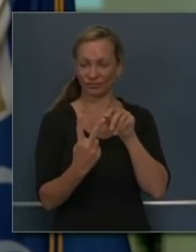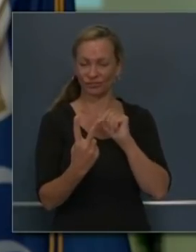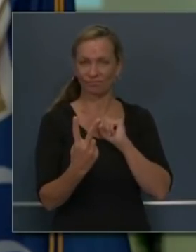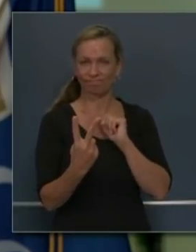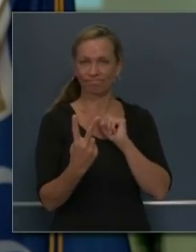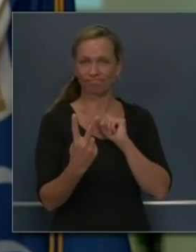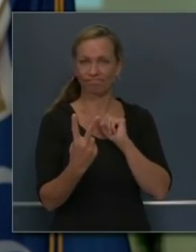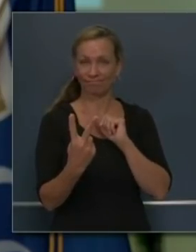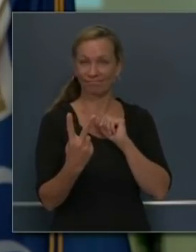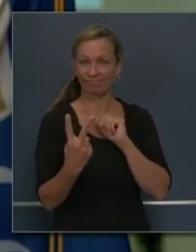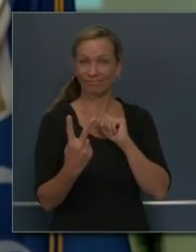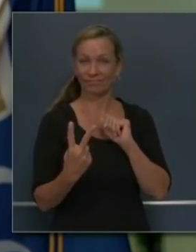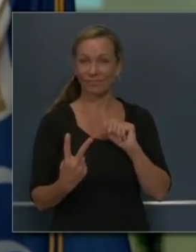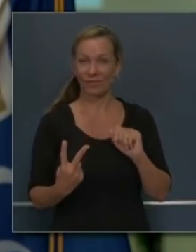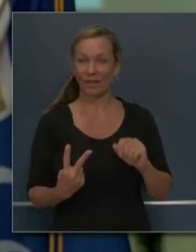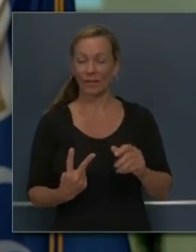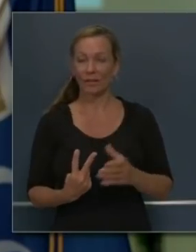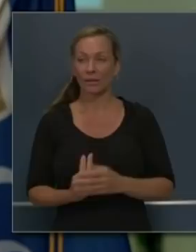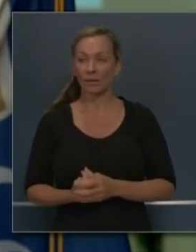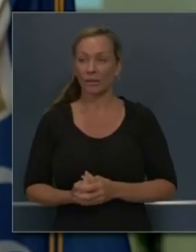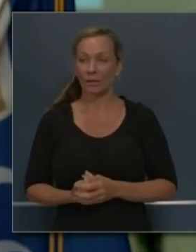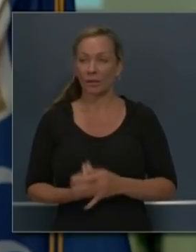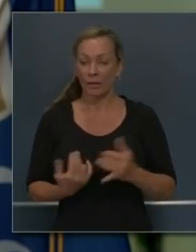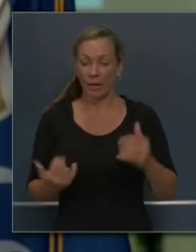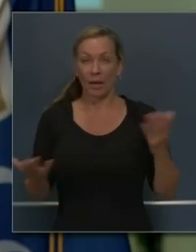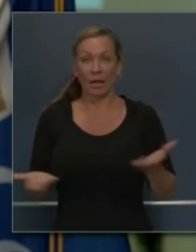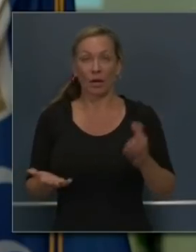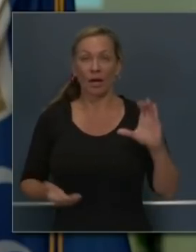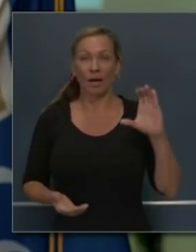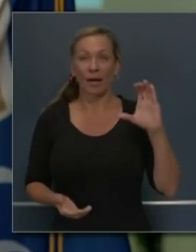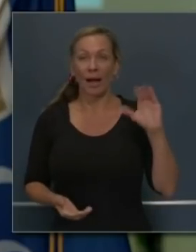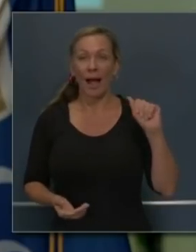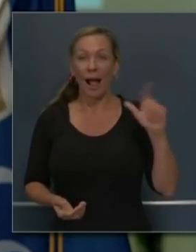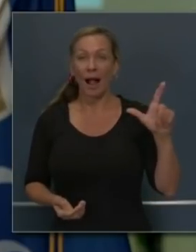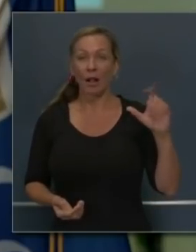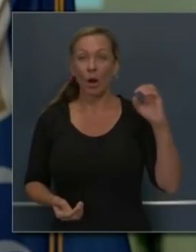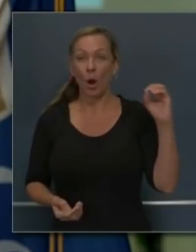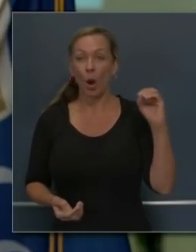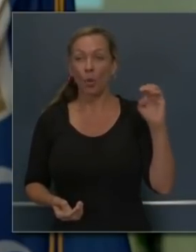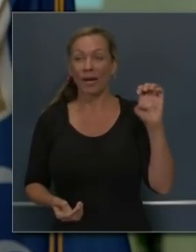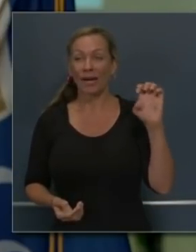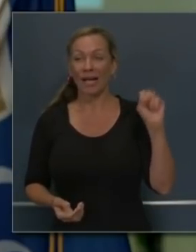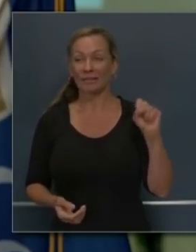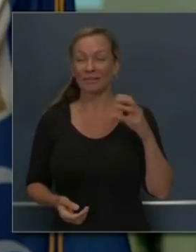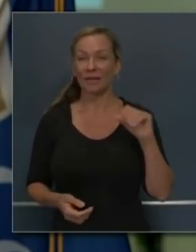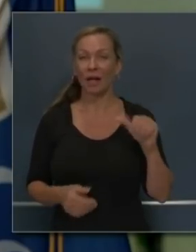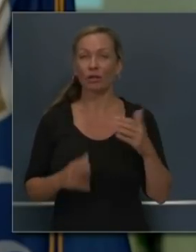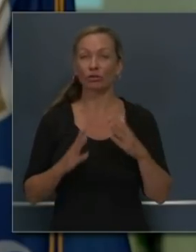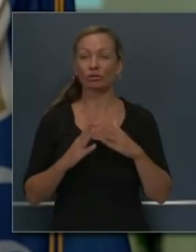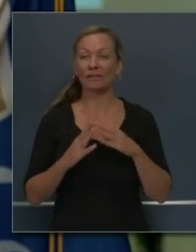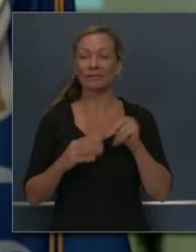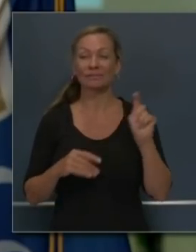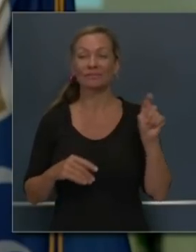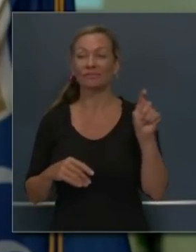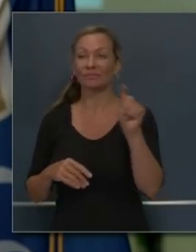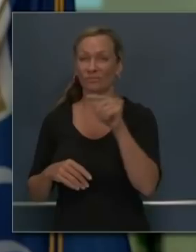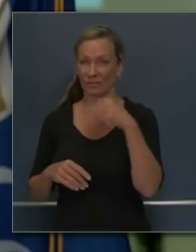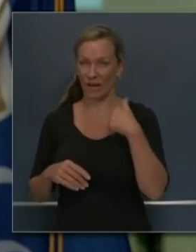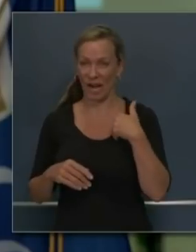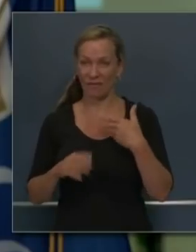THINGS A LITTLE MORE COMPLEX. THAT'S THE PRESENTATION TODAY, I WANTED TO BE SUCCINCT AND FOCUSED. WE'VE GOT OUR TEAMS